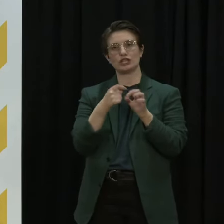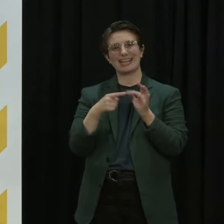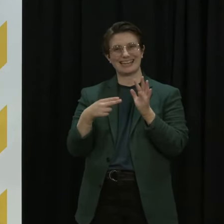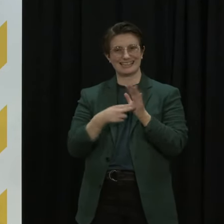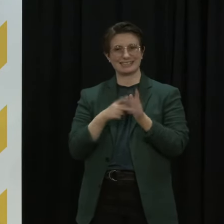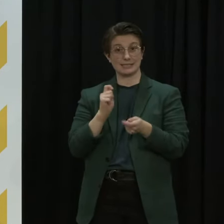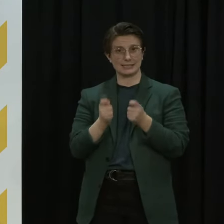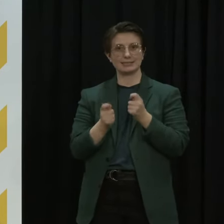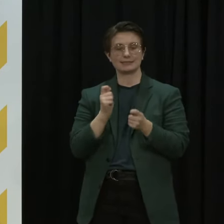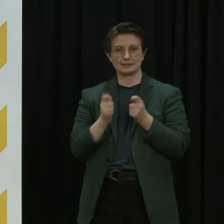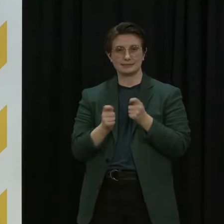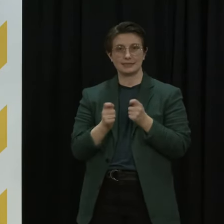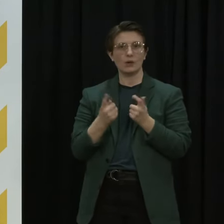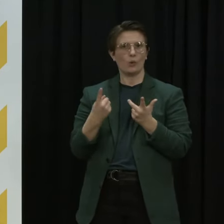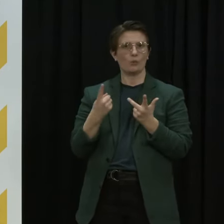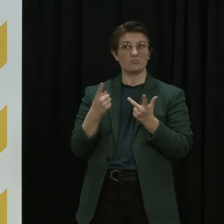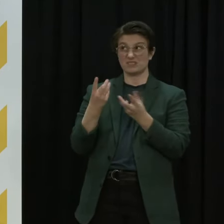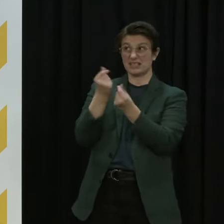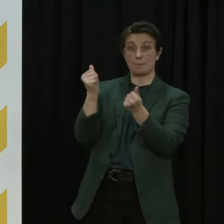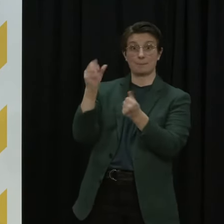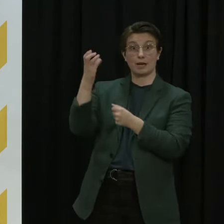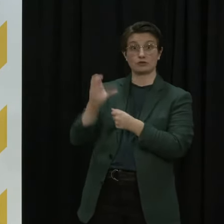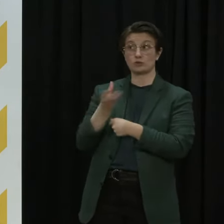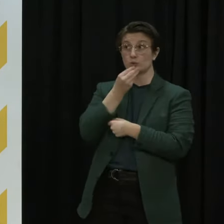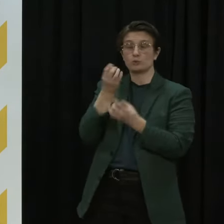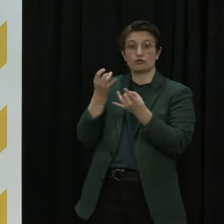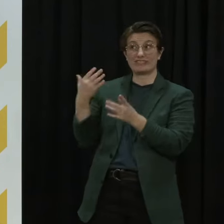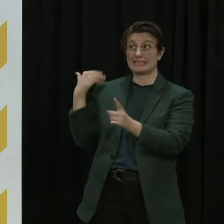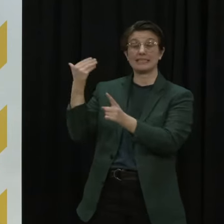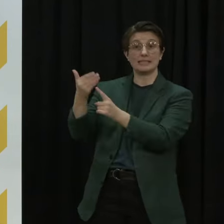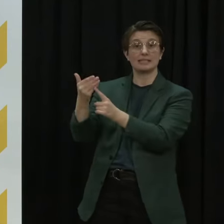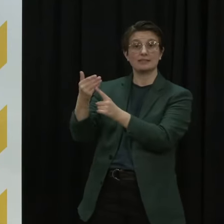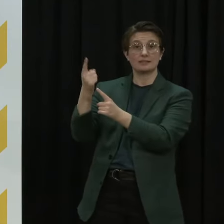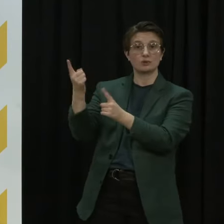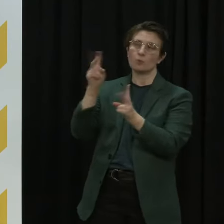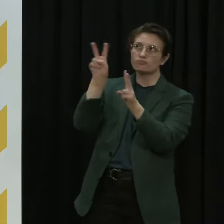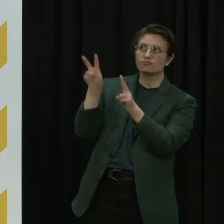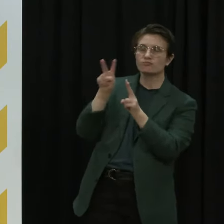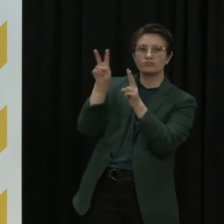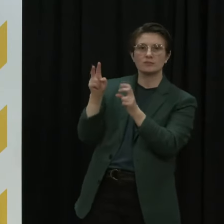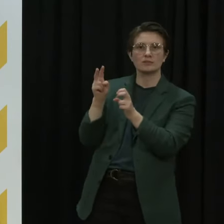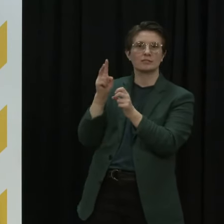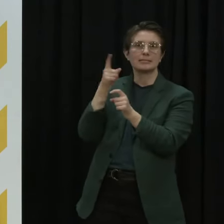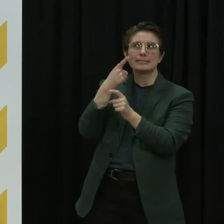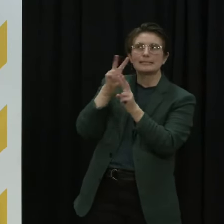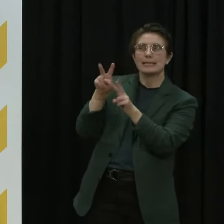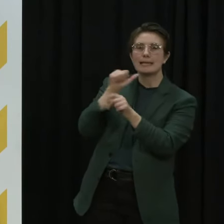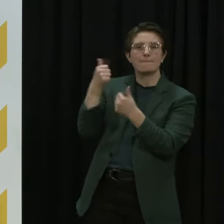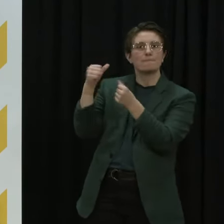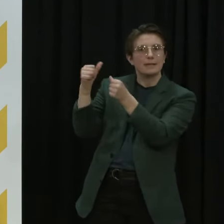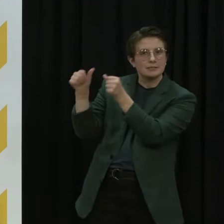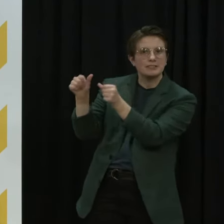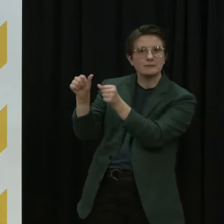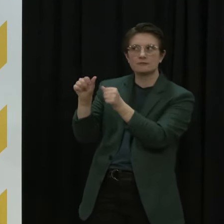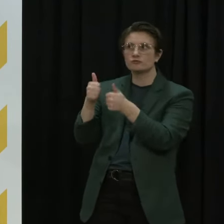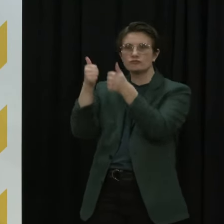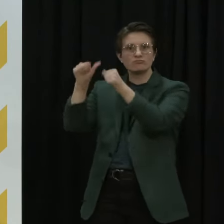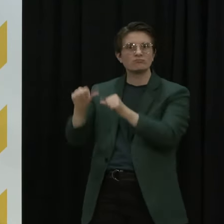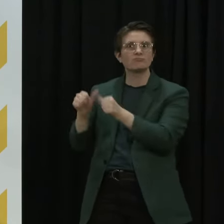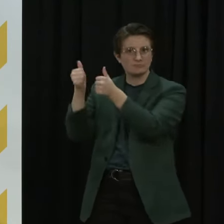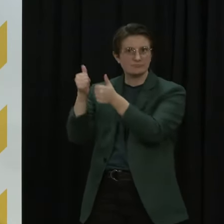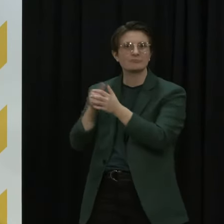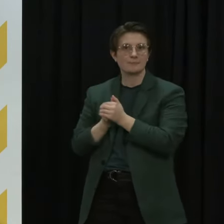test testing innovations.